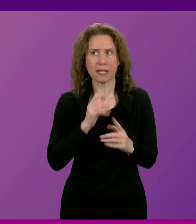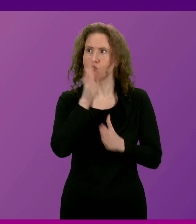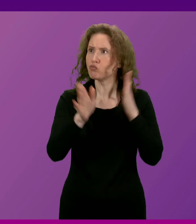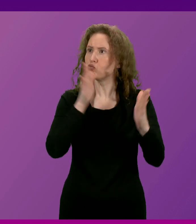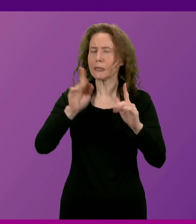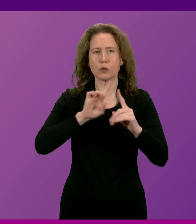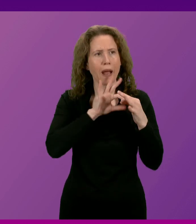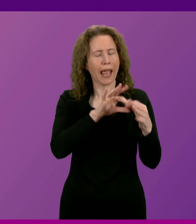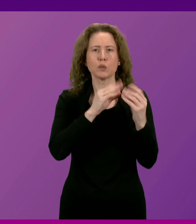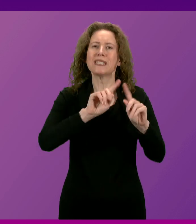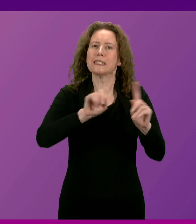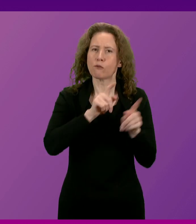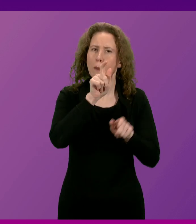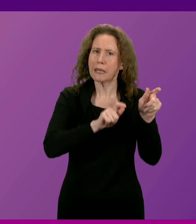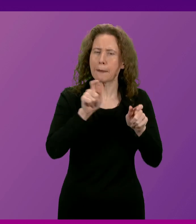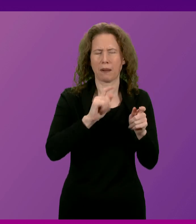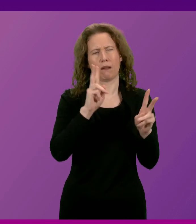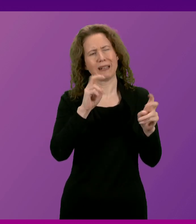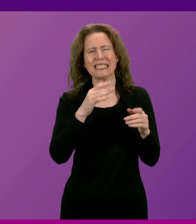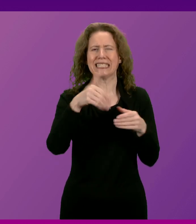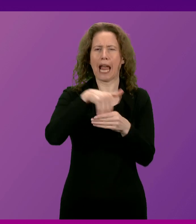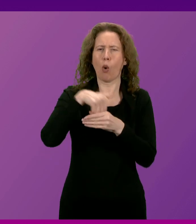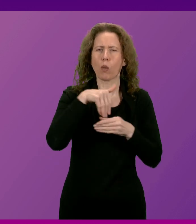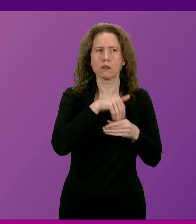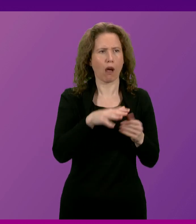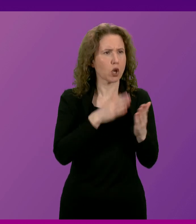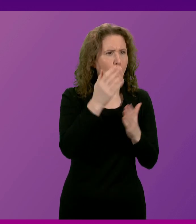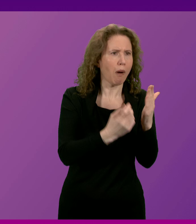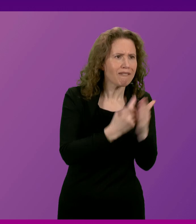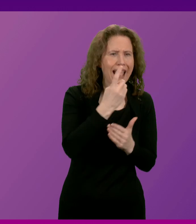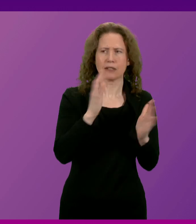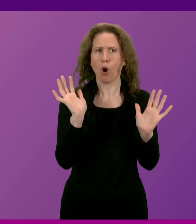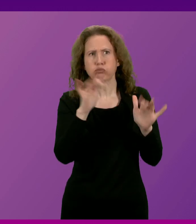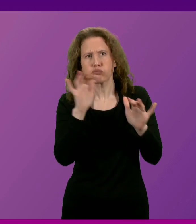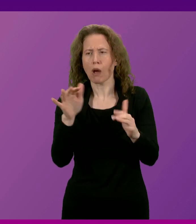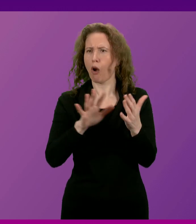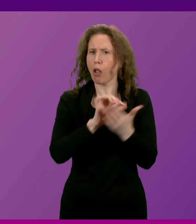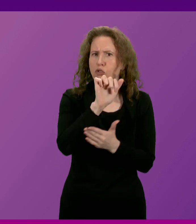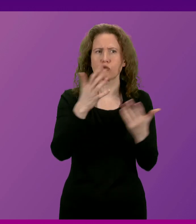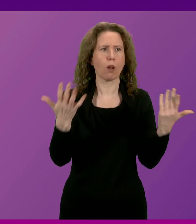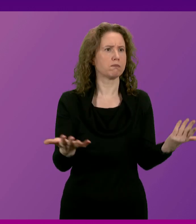stakeholders in events and gatherings around the country, whether those are cultural,